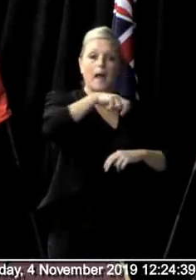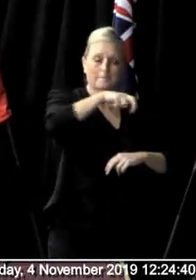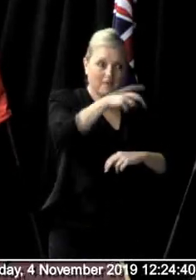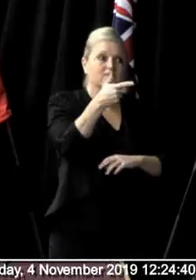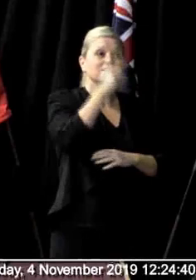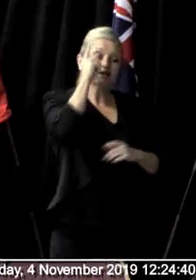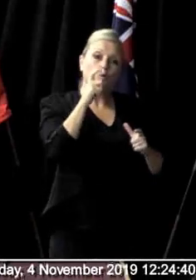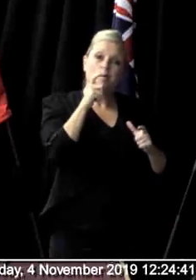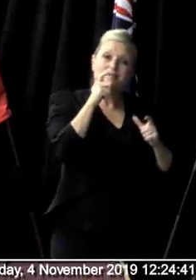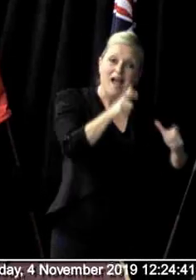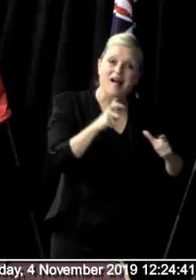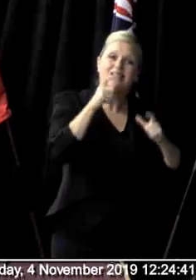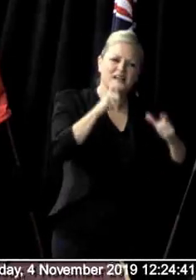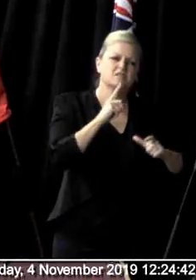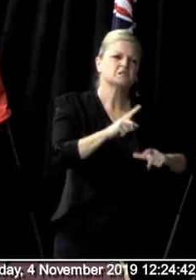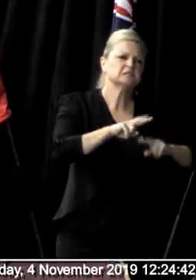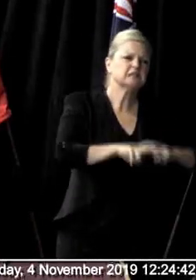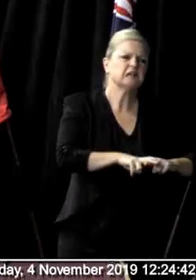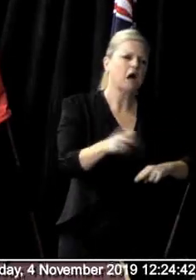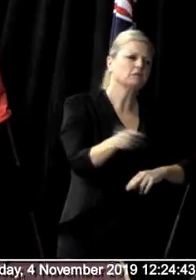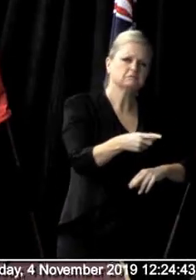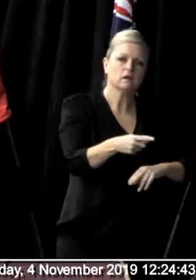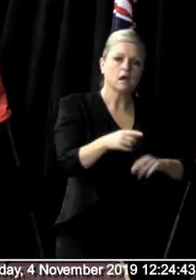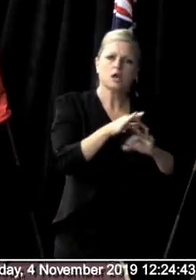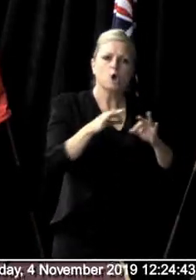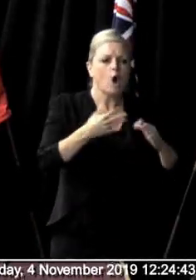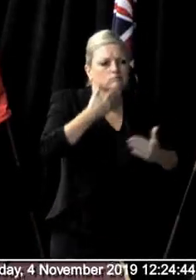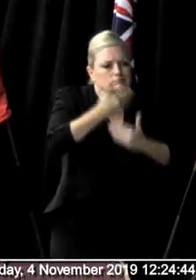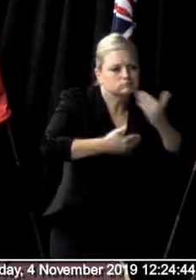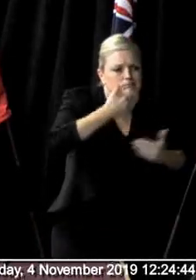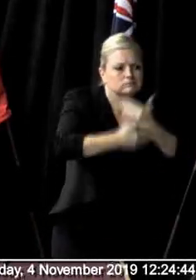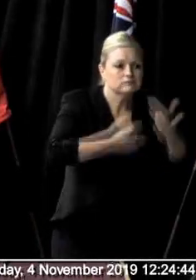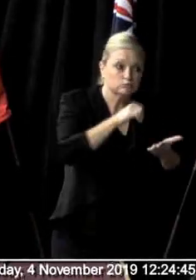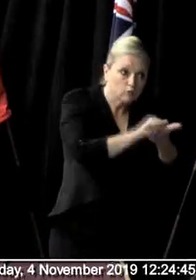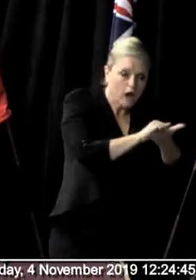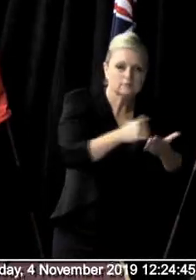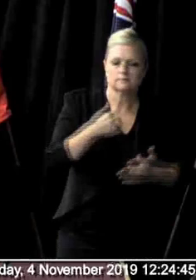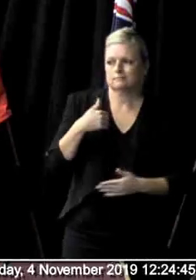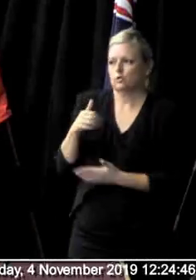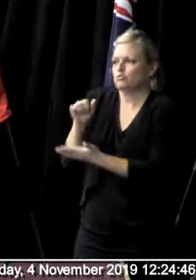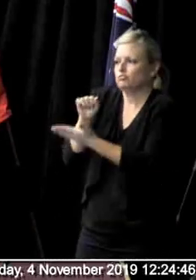rather than ask her what she was trying to do; is that correct? FEMALE: That’s correct. Did you see her do that with your own eyes?